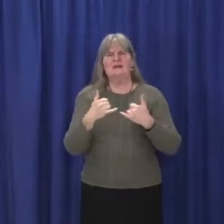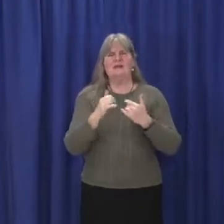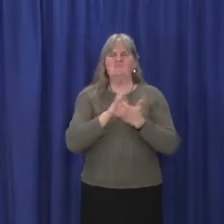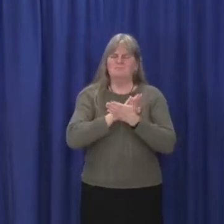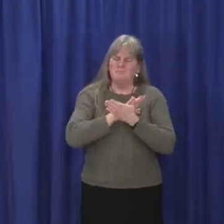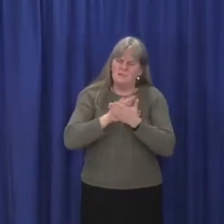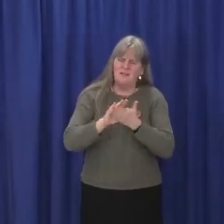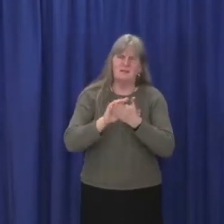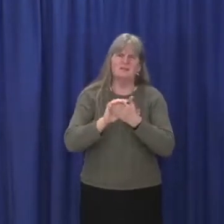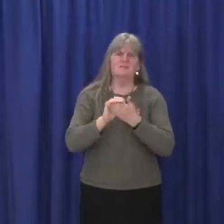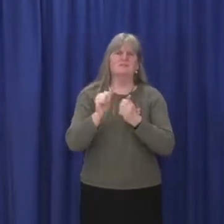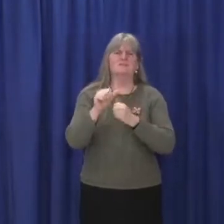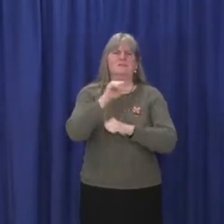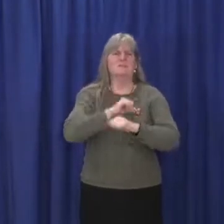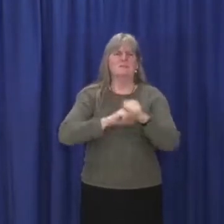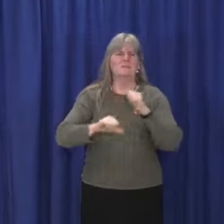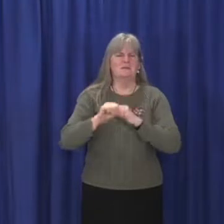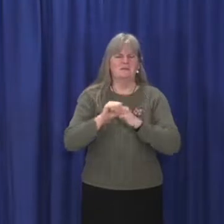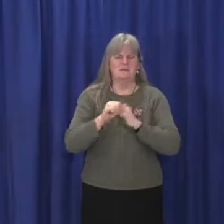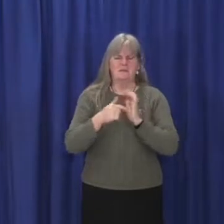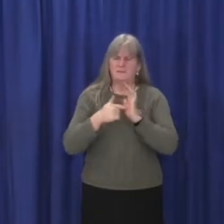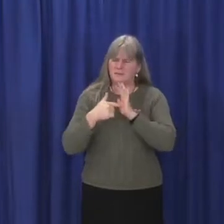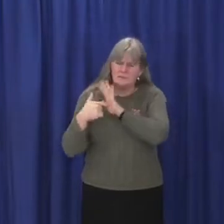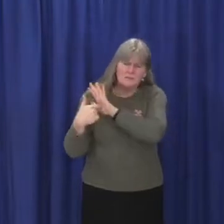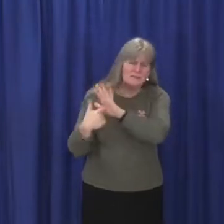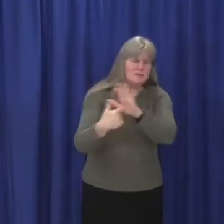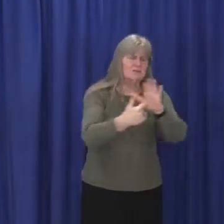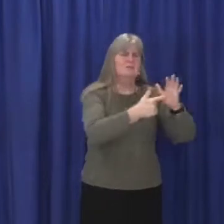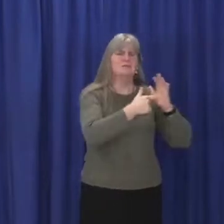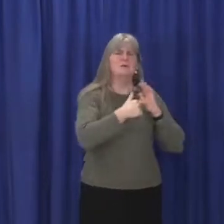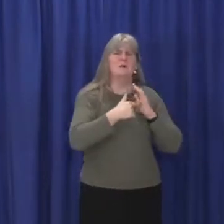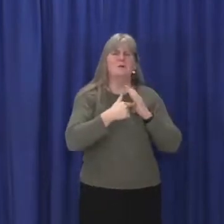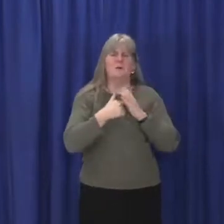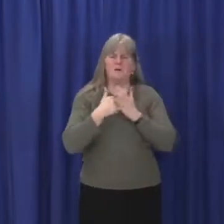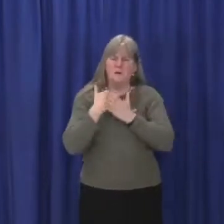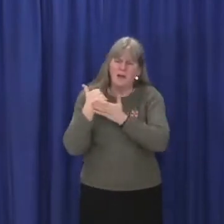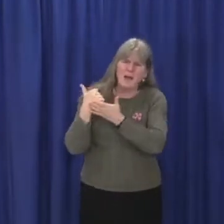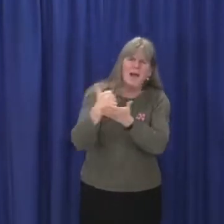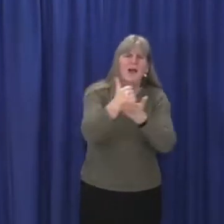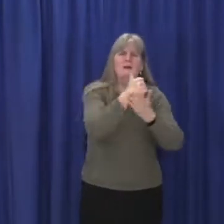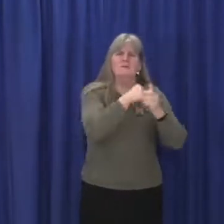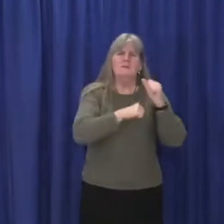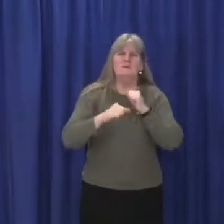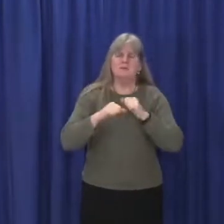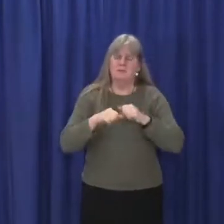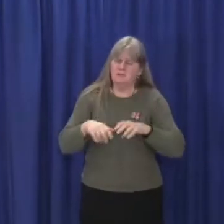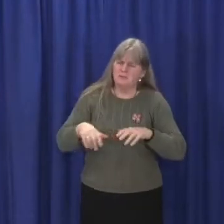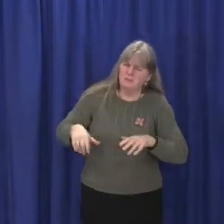show our resiliency and lift each other up. That is what Yukon does best.